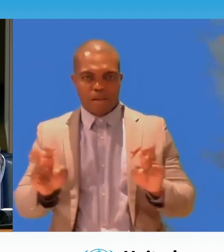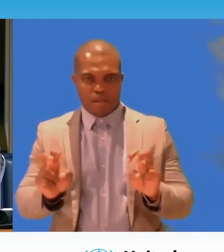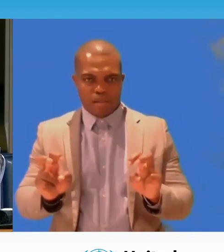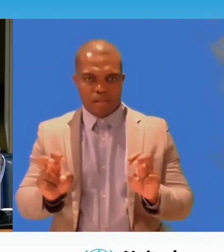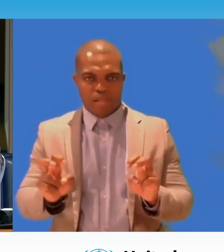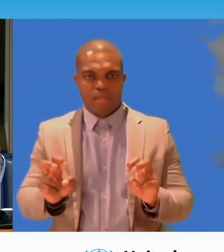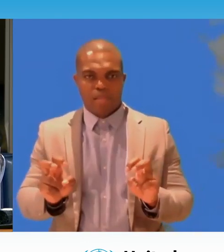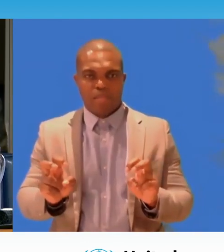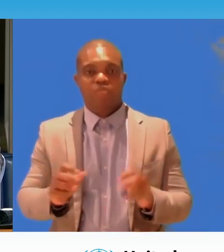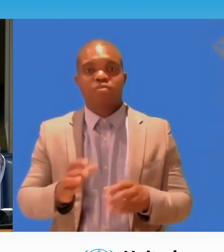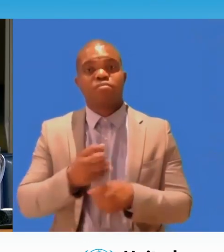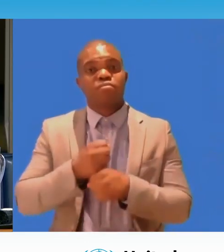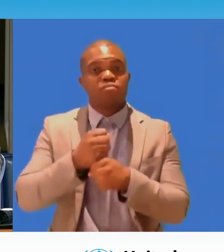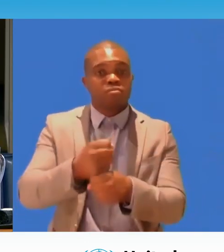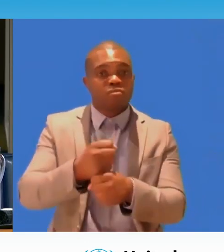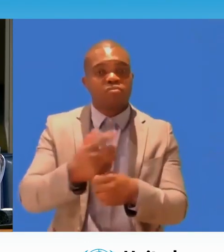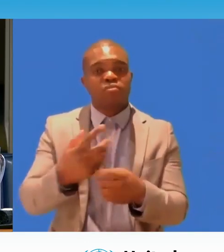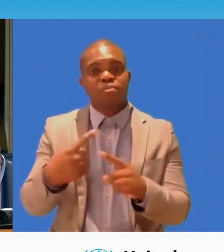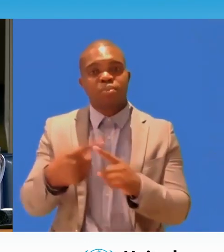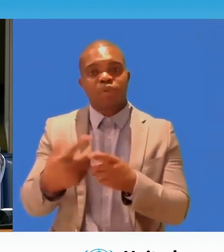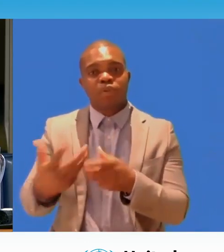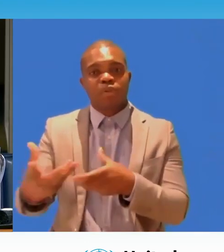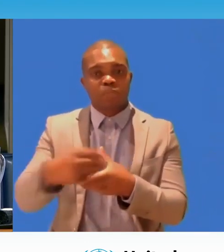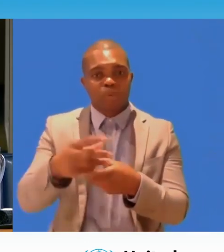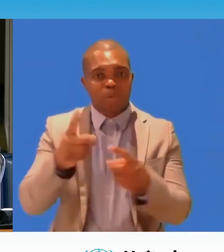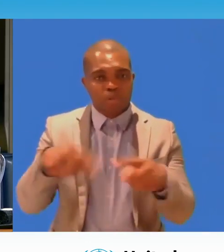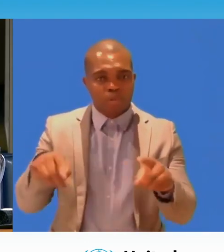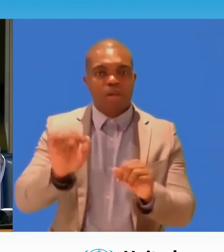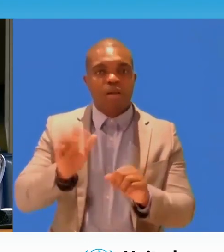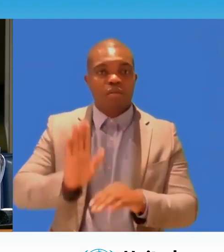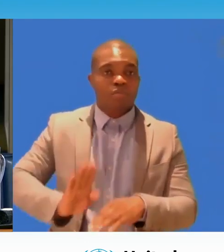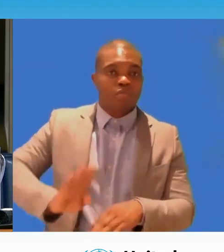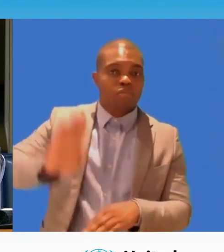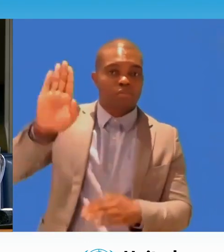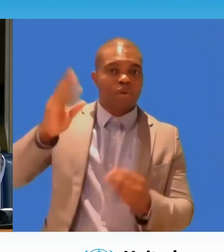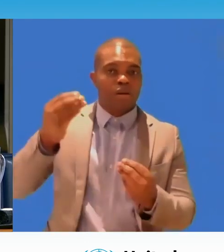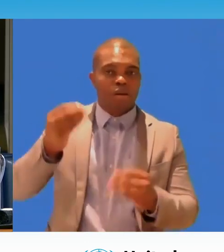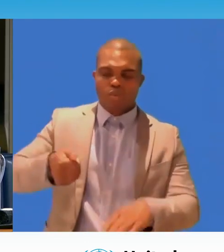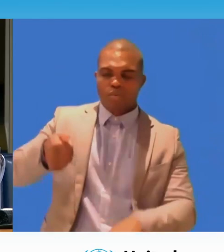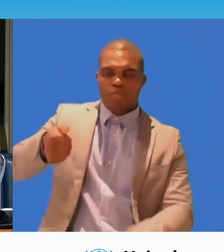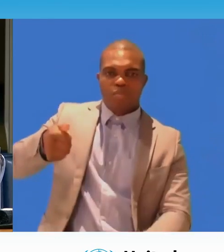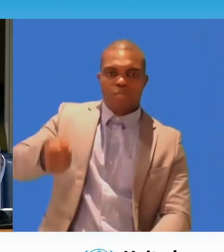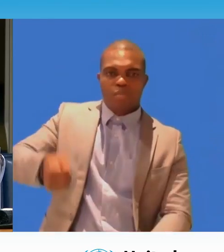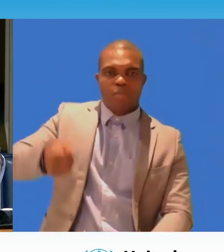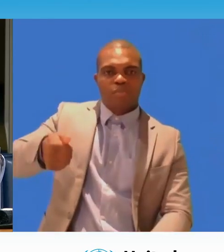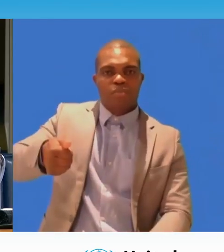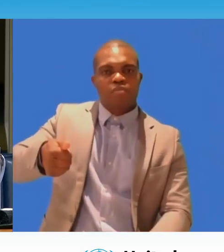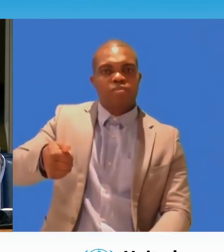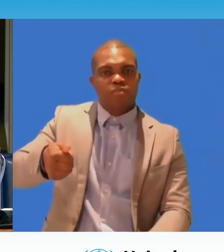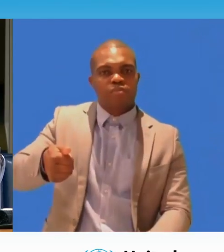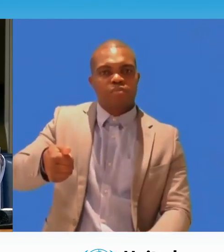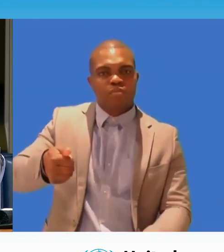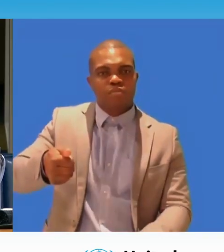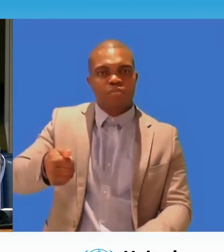floor by pressing the button on their desk only after the floor is opened for question or comments